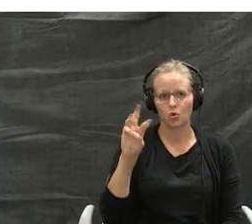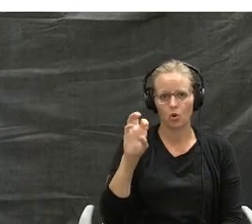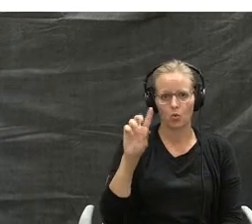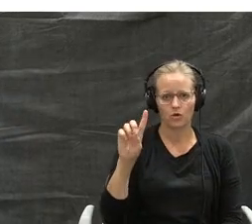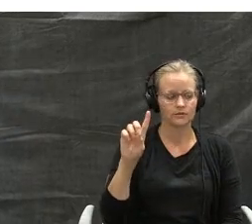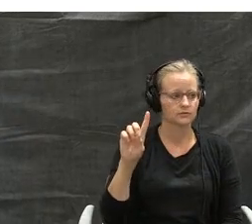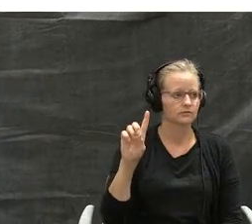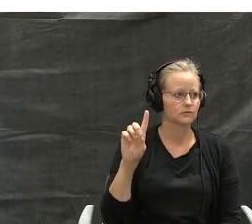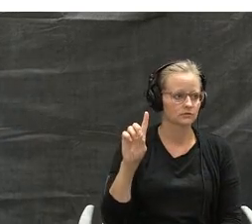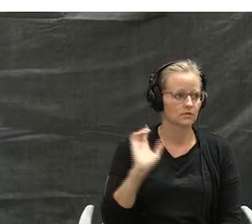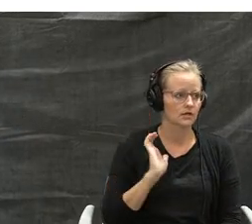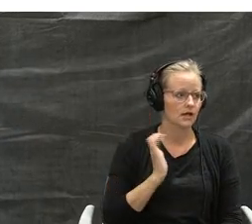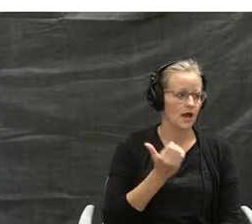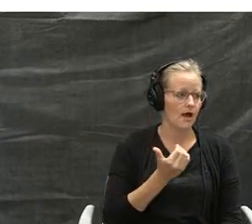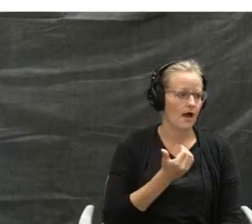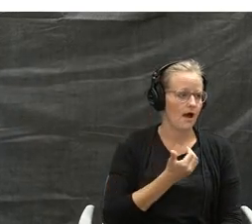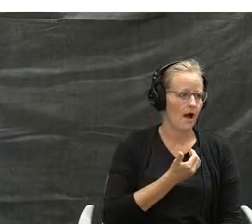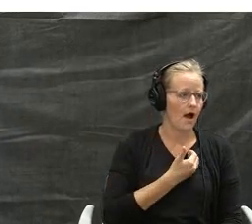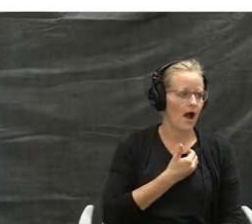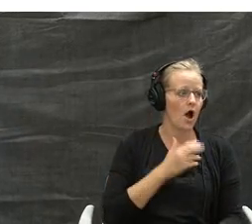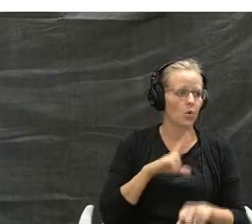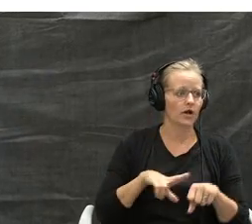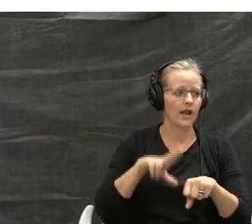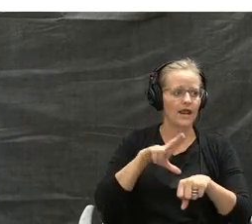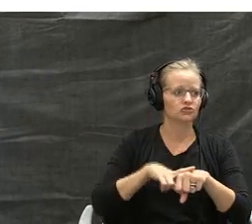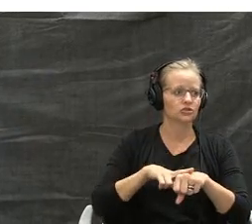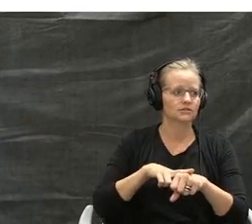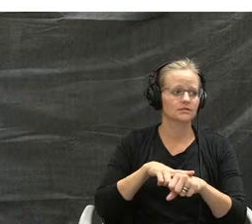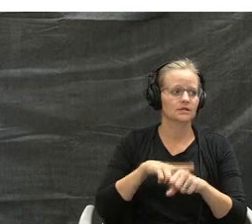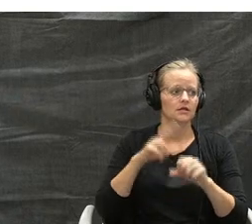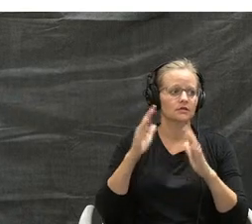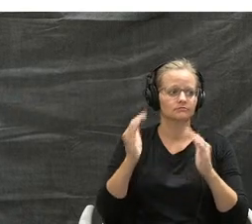expert from the University of Minnesota, stated on August 3rd,